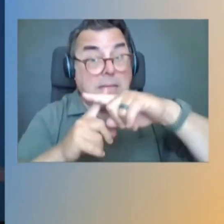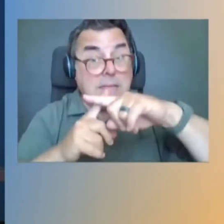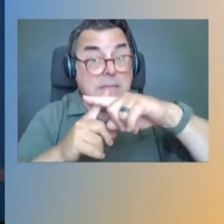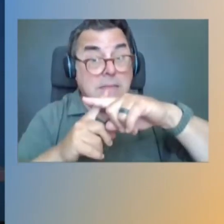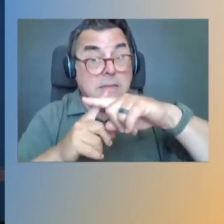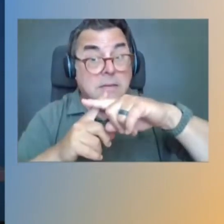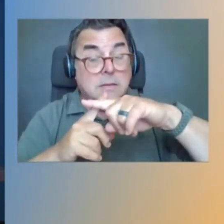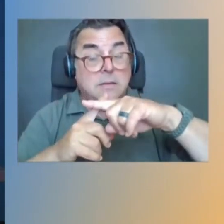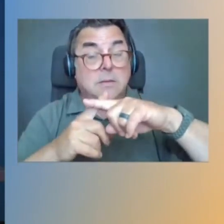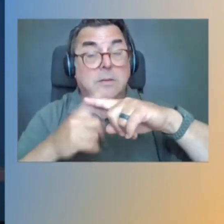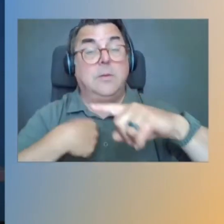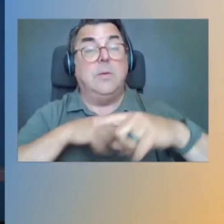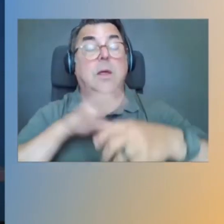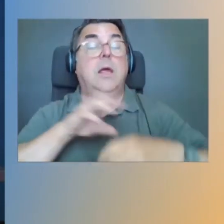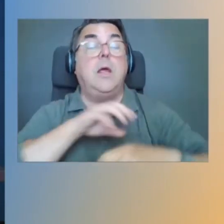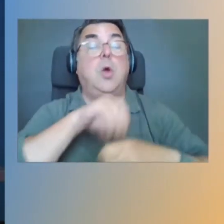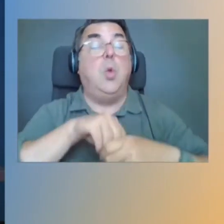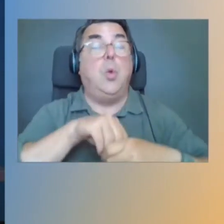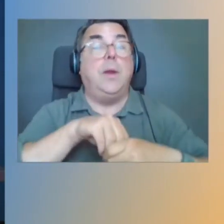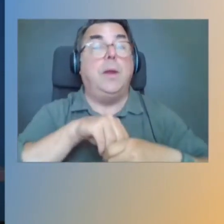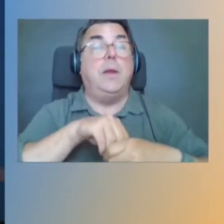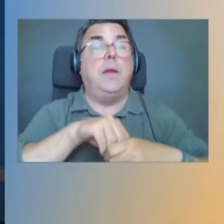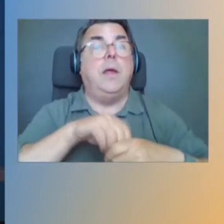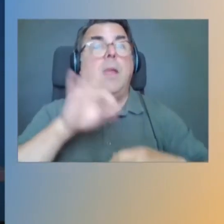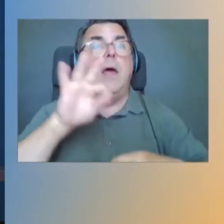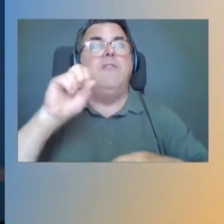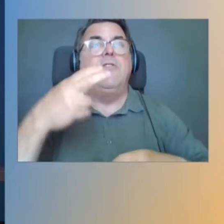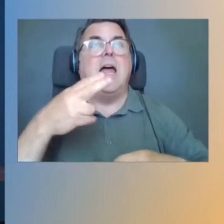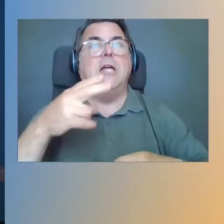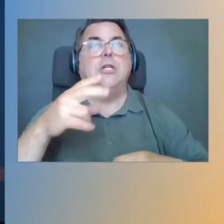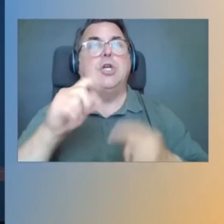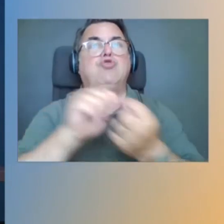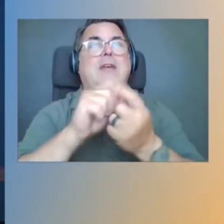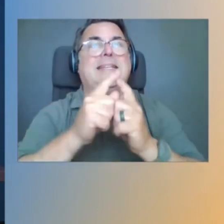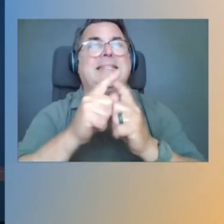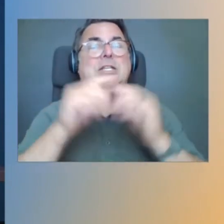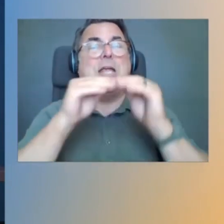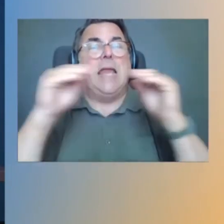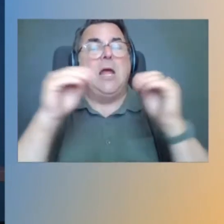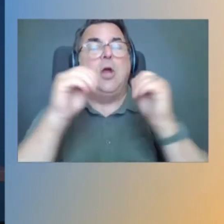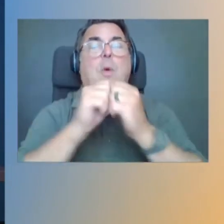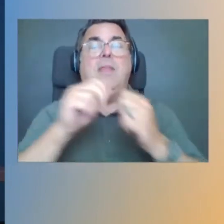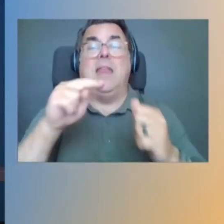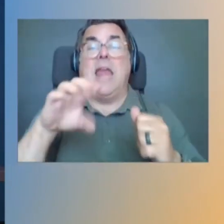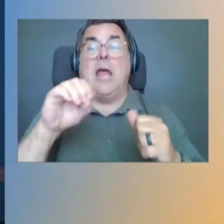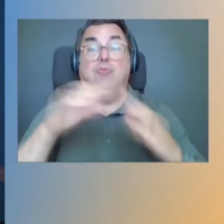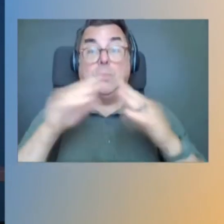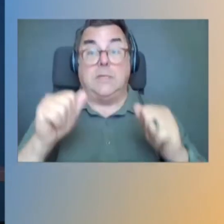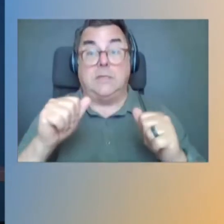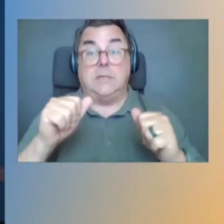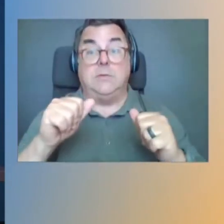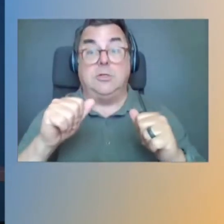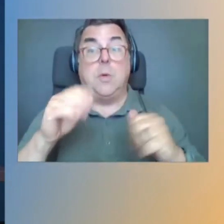the flash translation layer with the Nitro System so that we can deliver consistent performance